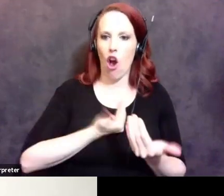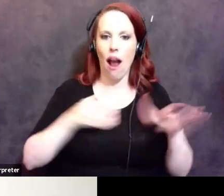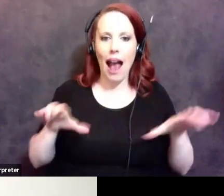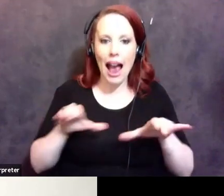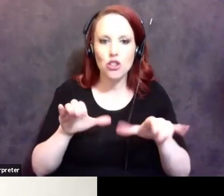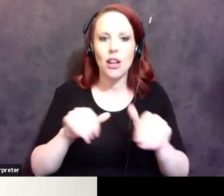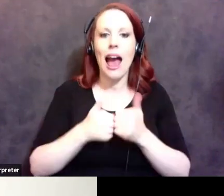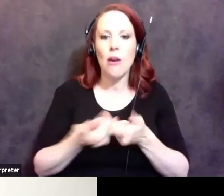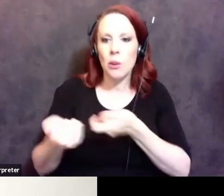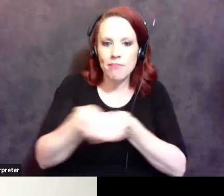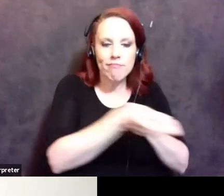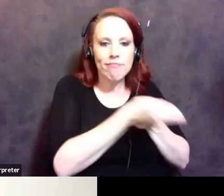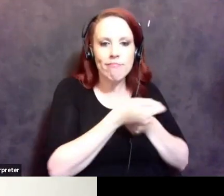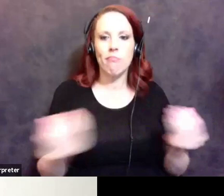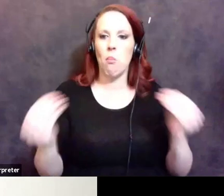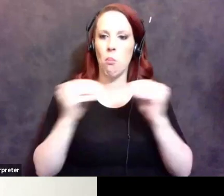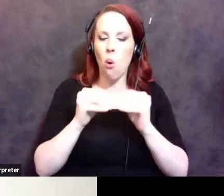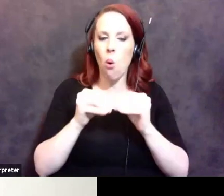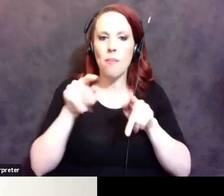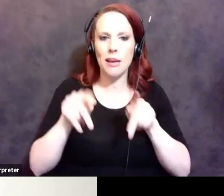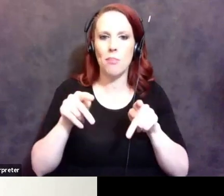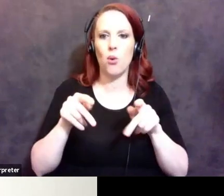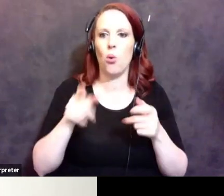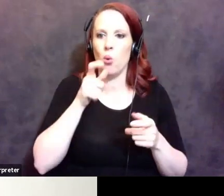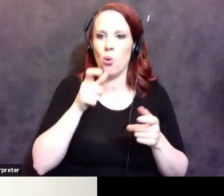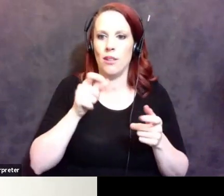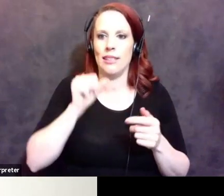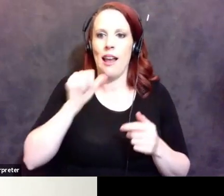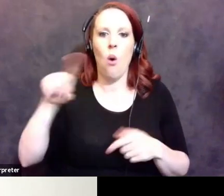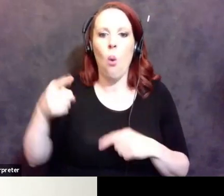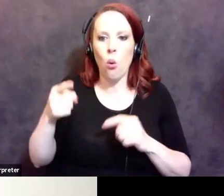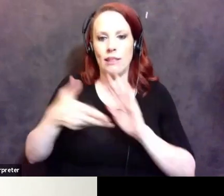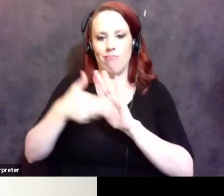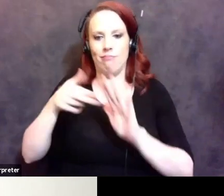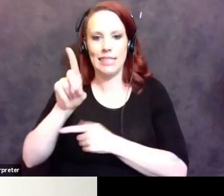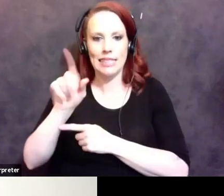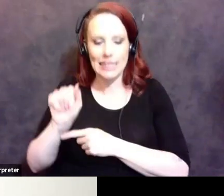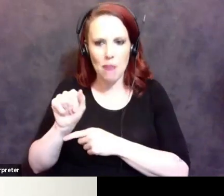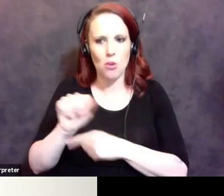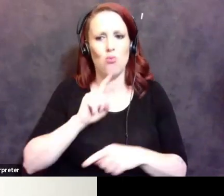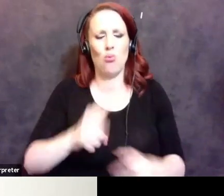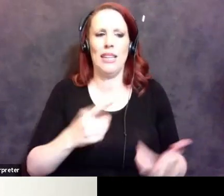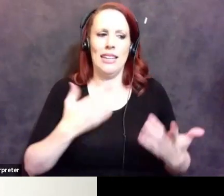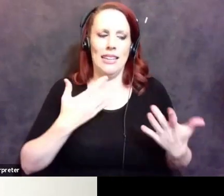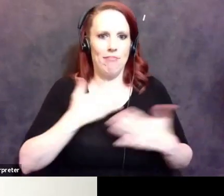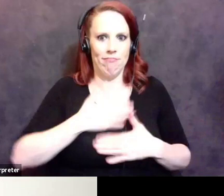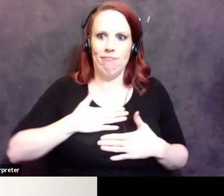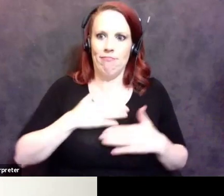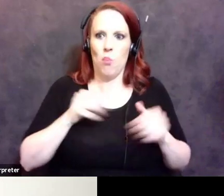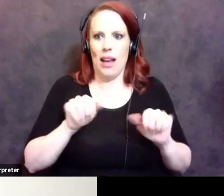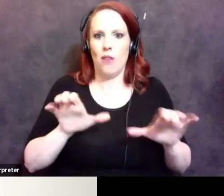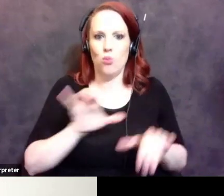lived experience of being disabled? I am really grateful we were able to do that event. I